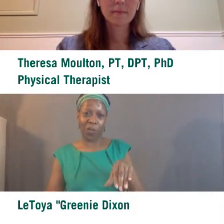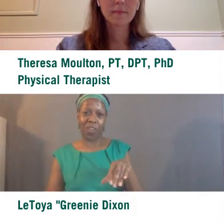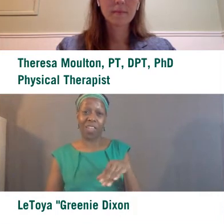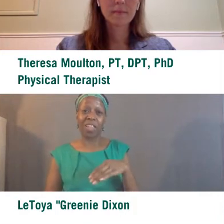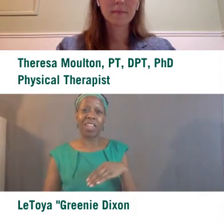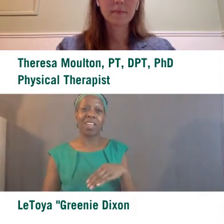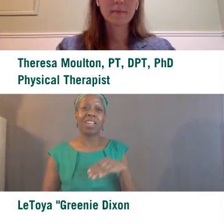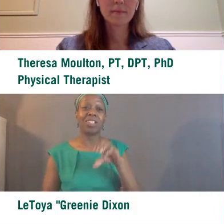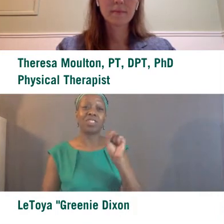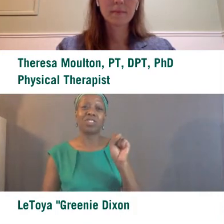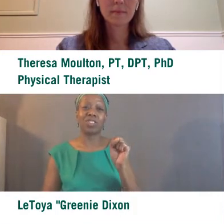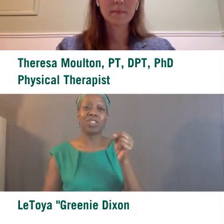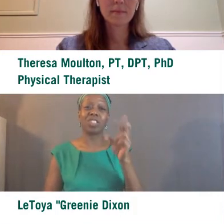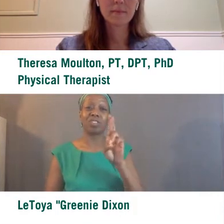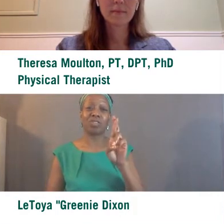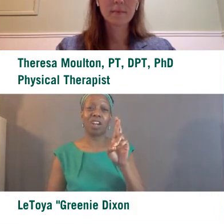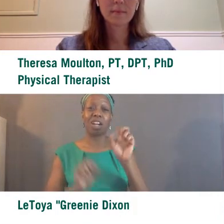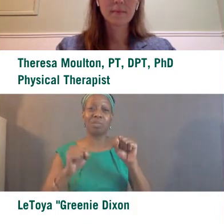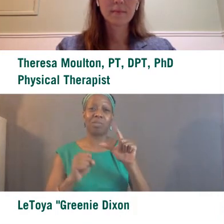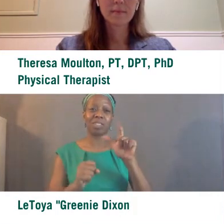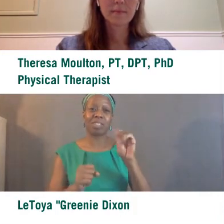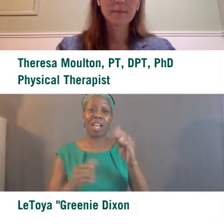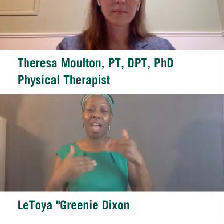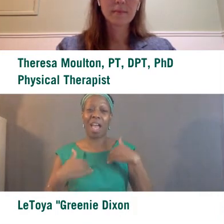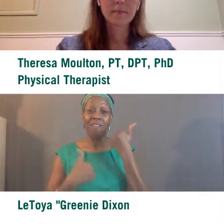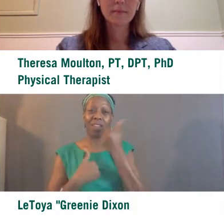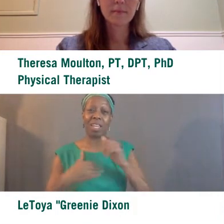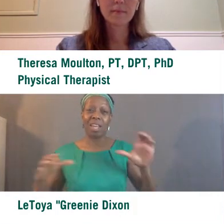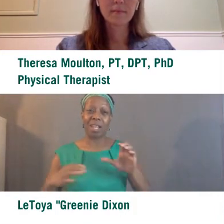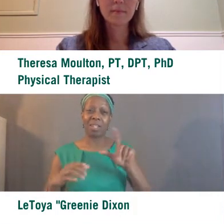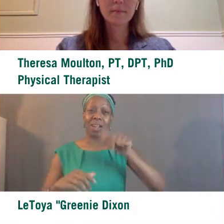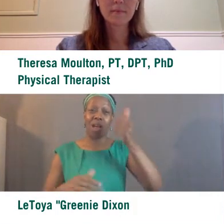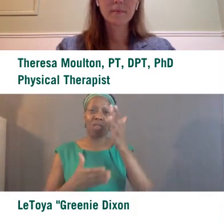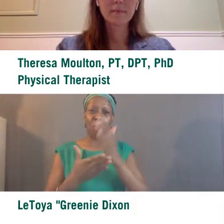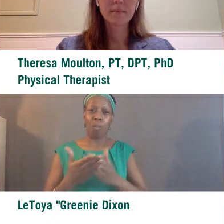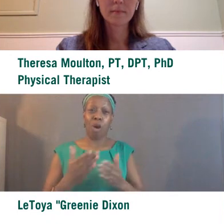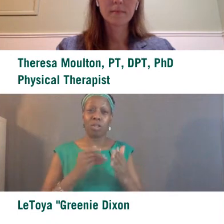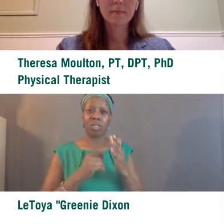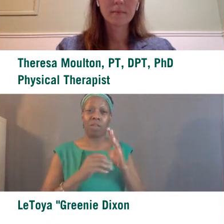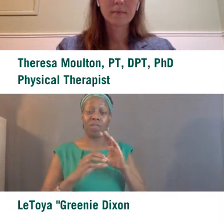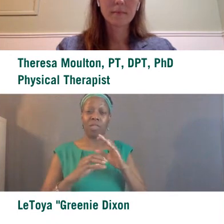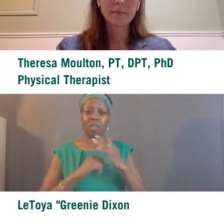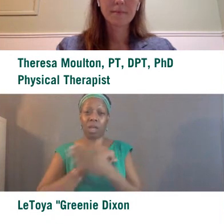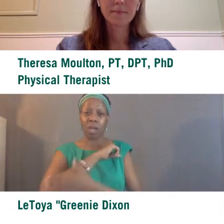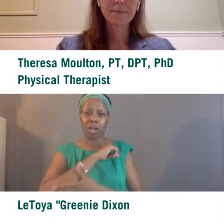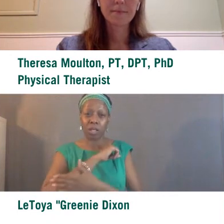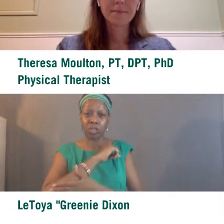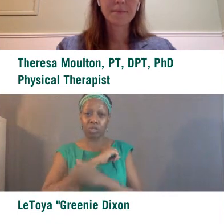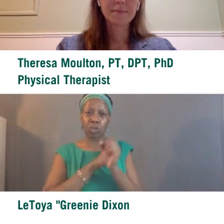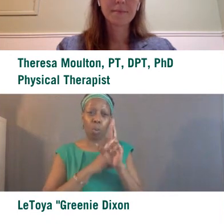for example have satellites anywhere else across the country, or you know, are they able to access any of these pieces?